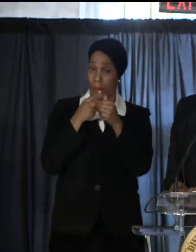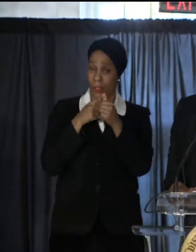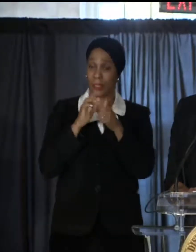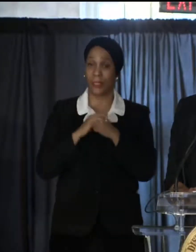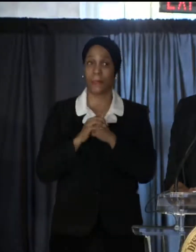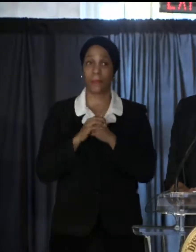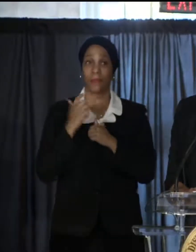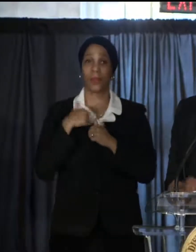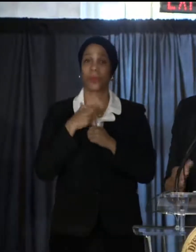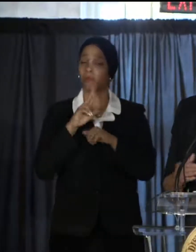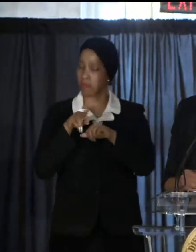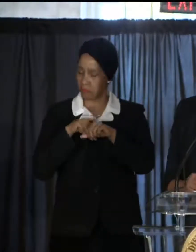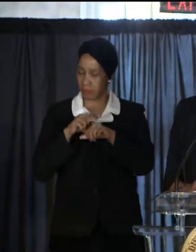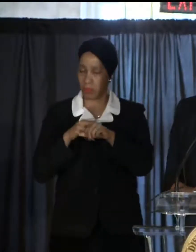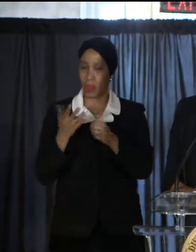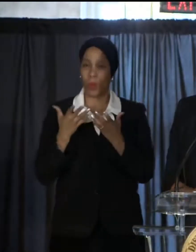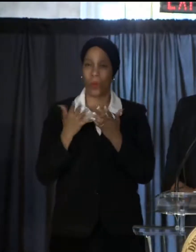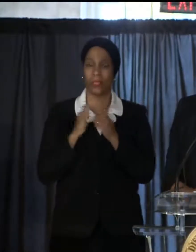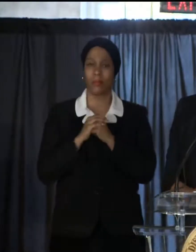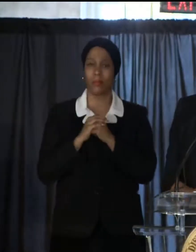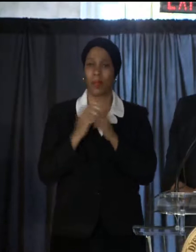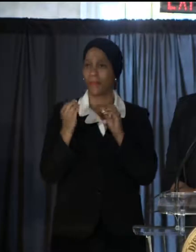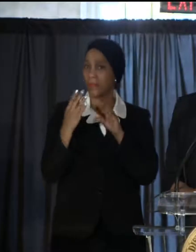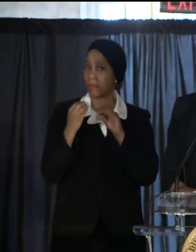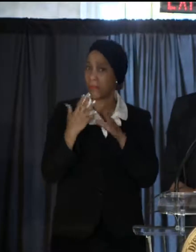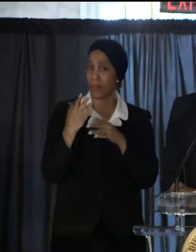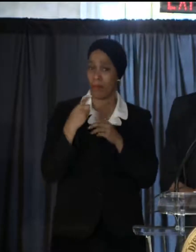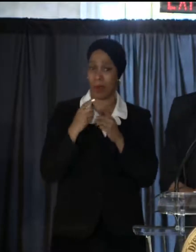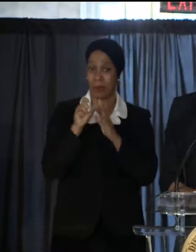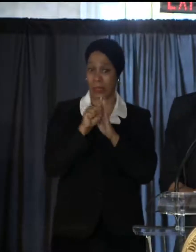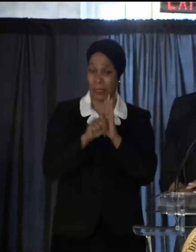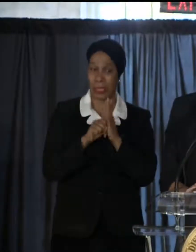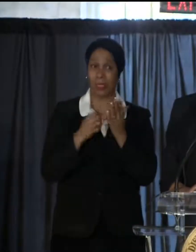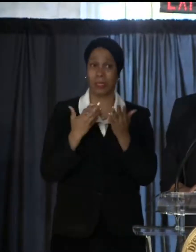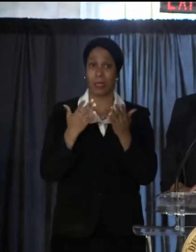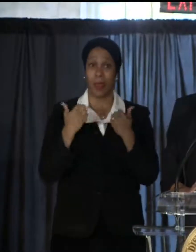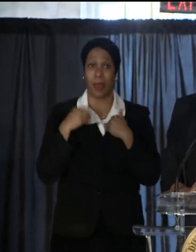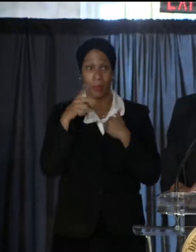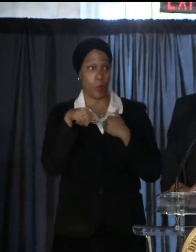WE OF COURSE WOULD LIKE TO GET FEEDBACK AND HAVE YOU WEIGH IN